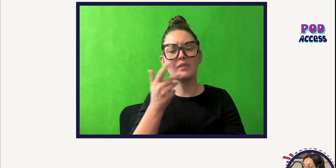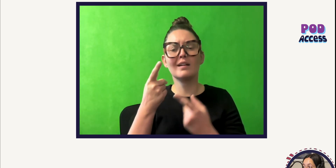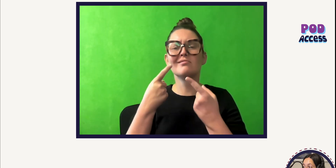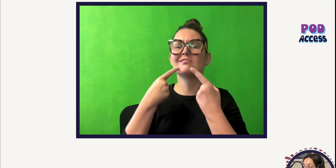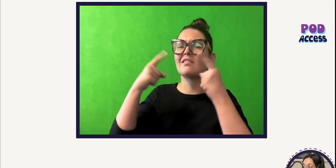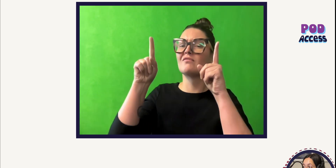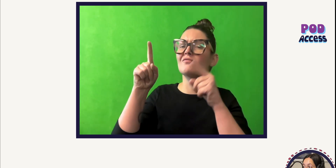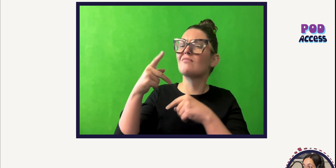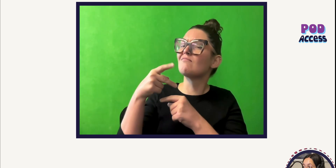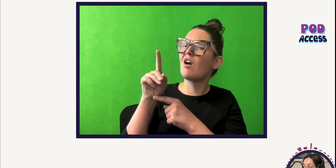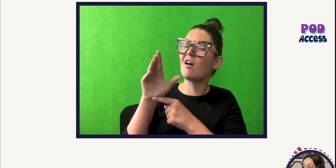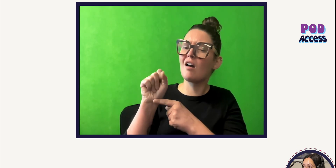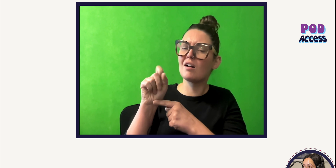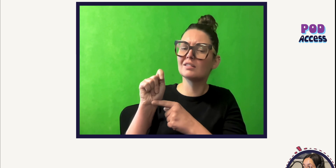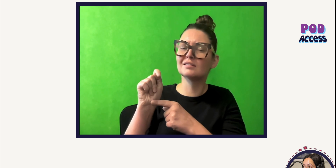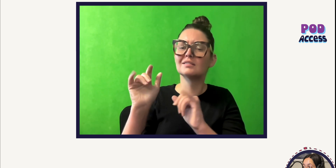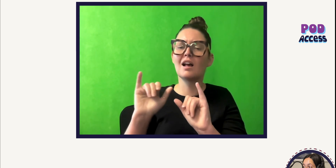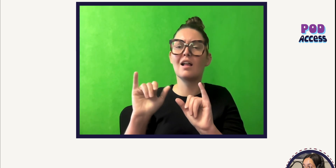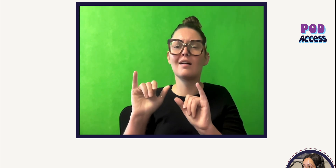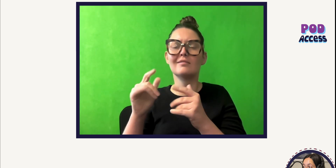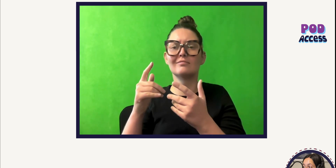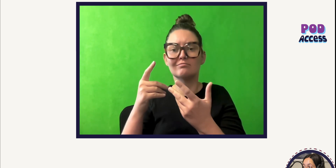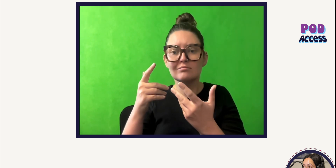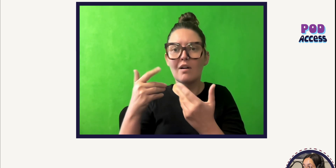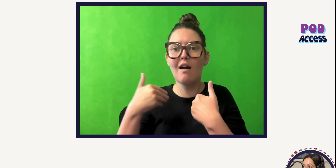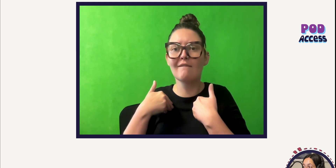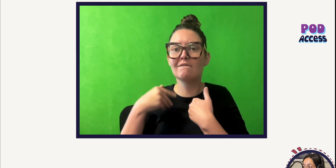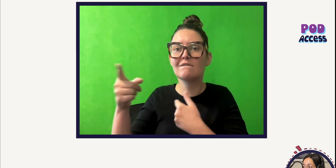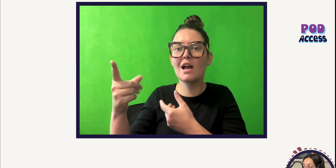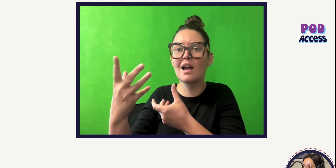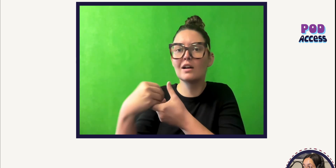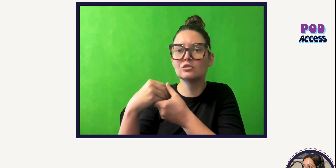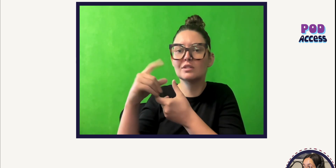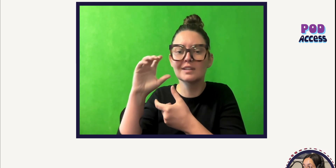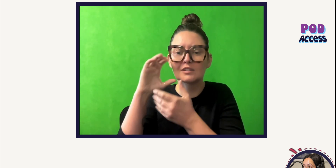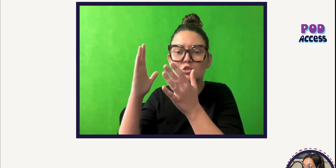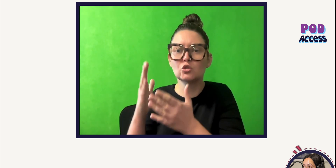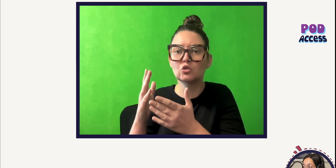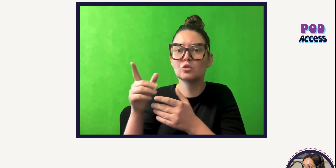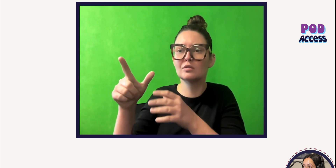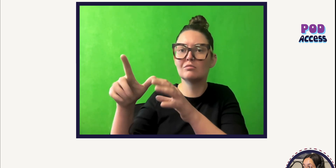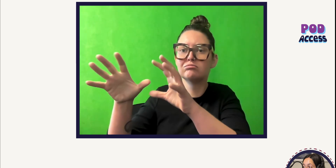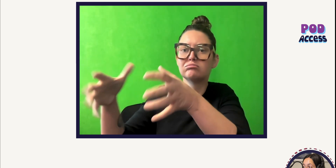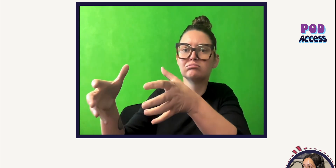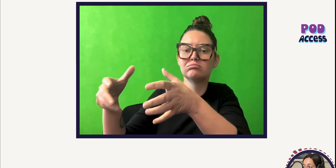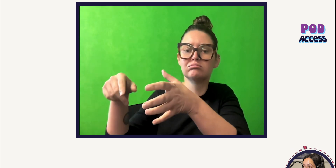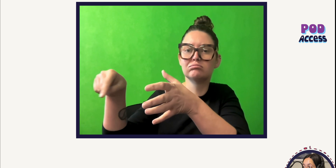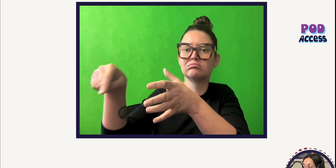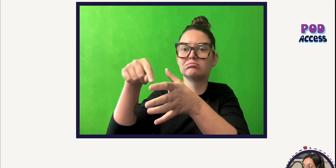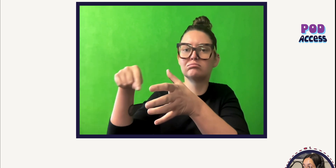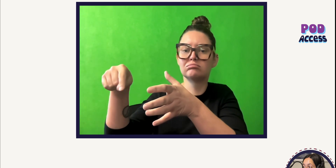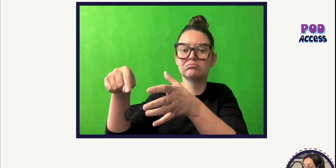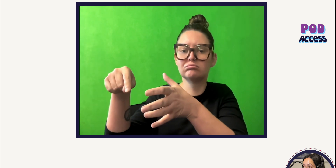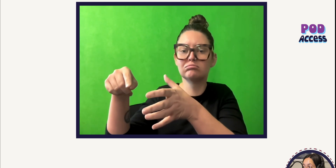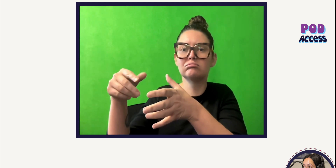A successful podcast is having an engaged listener base